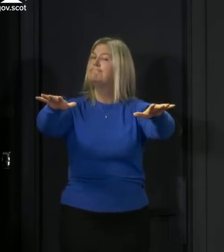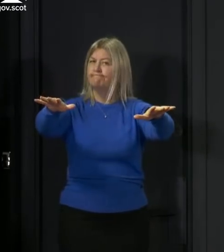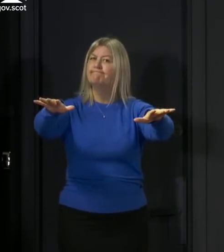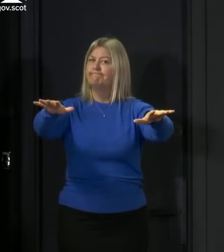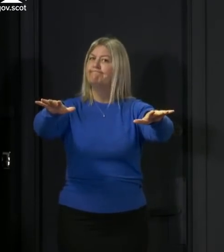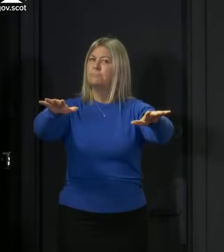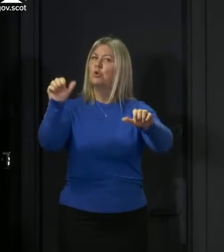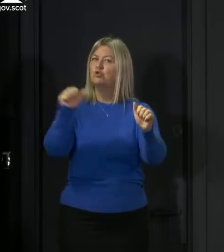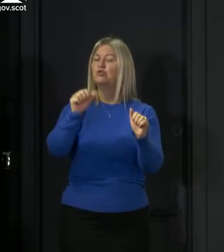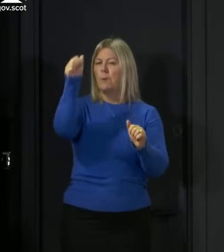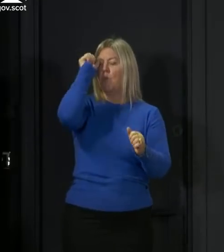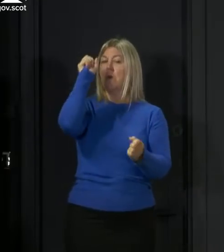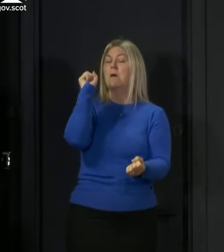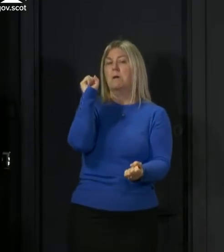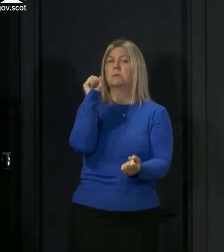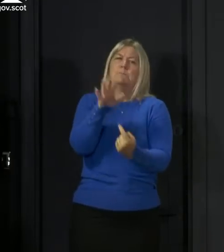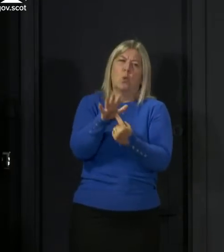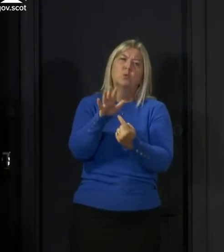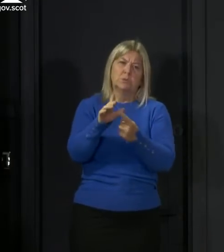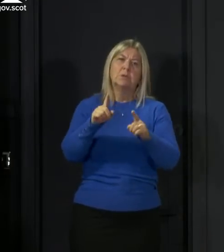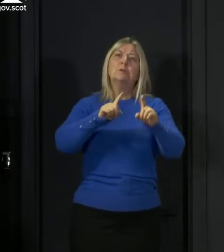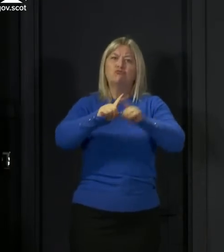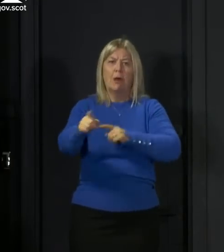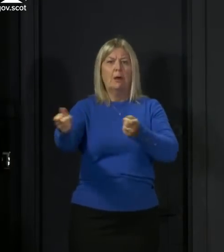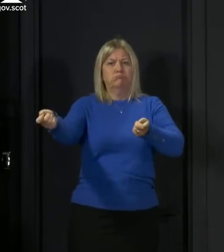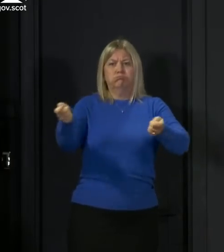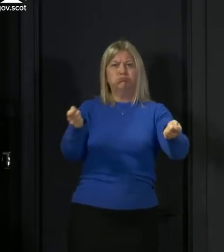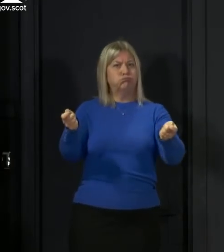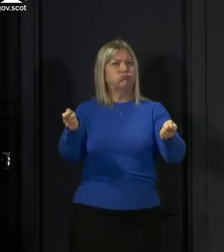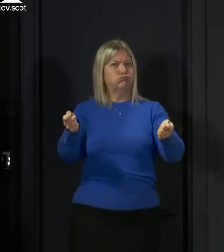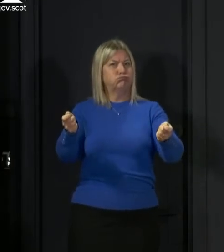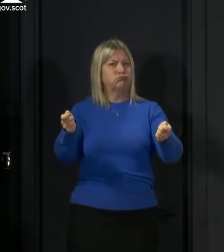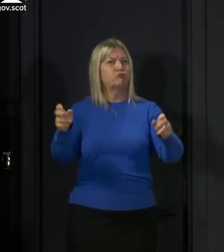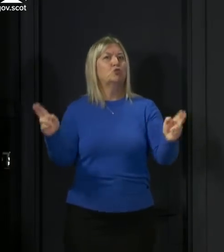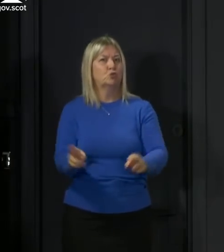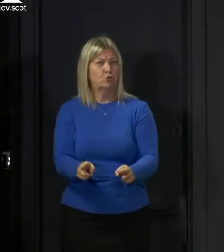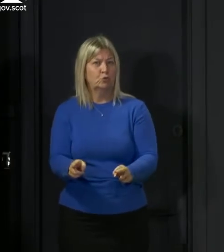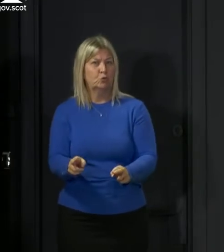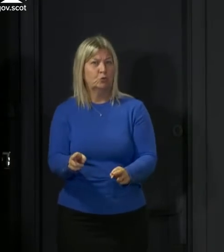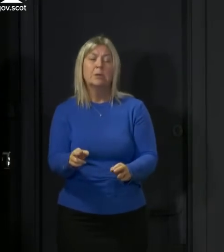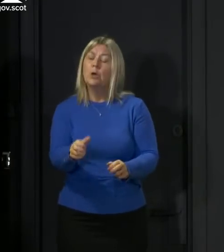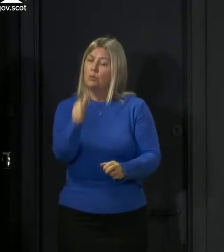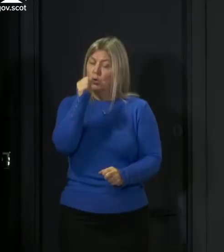this virus spreading because we know that when it spreads it does real damage to too many people.